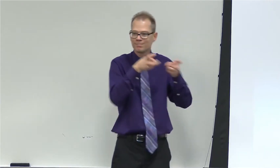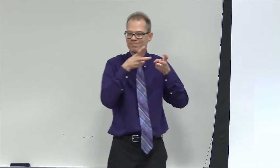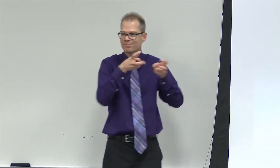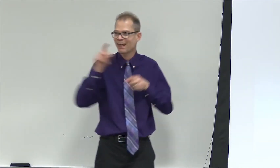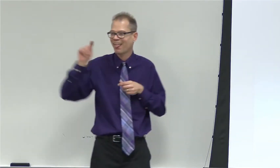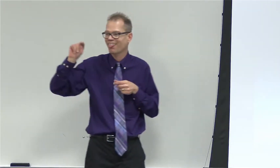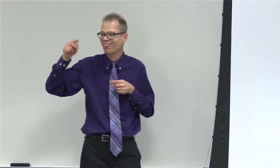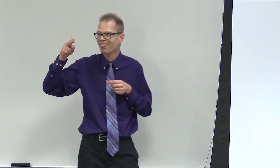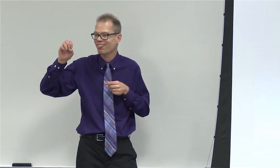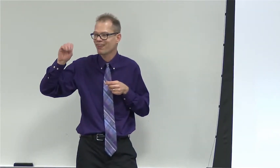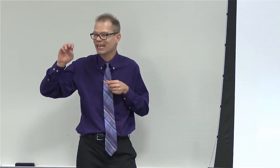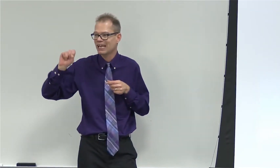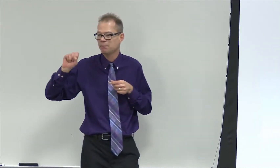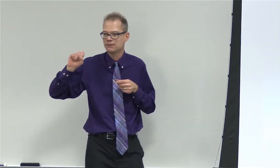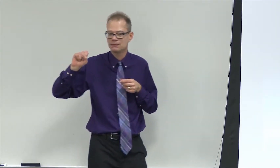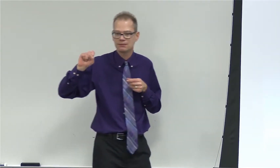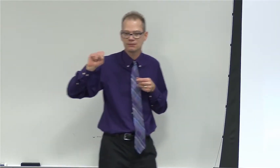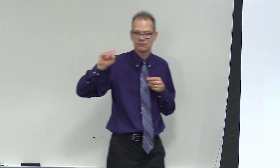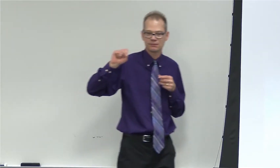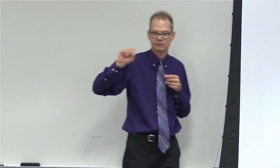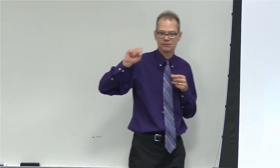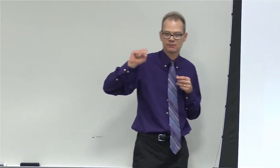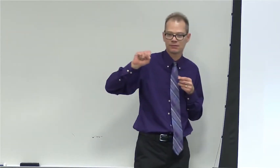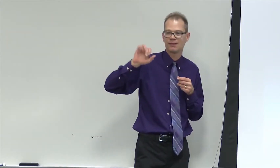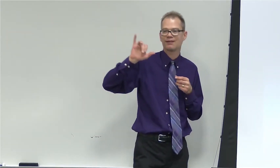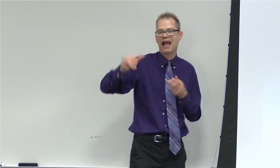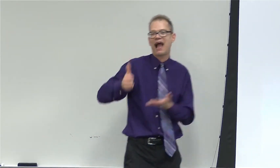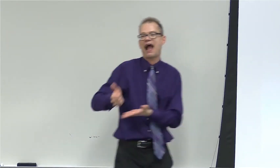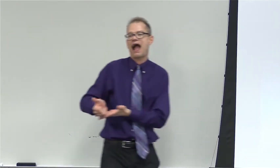and get the themes that would be coming up.